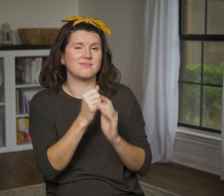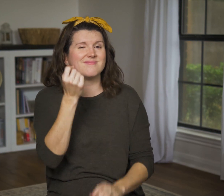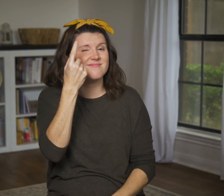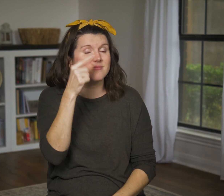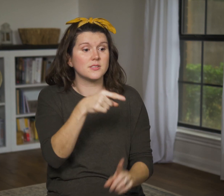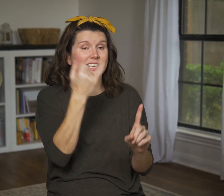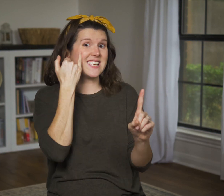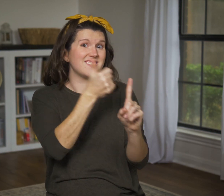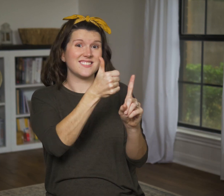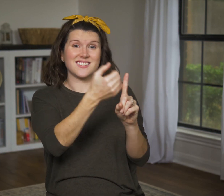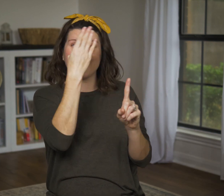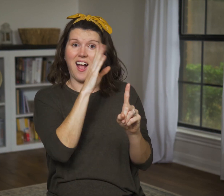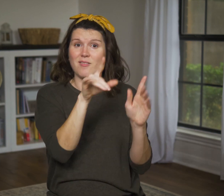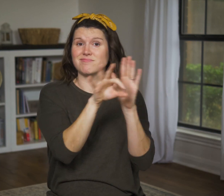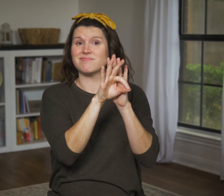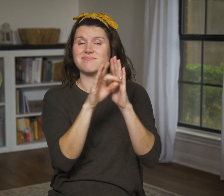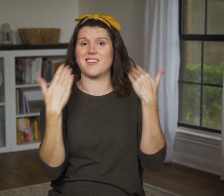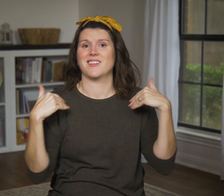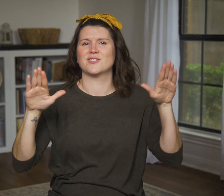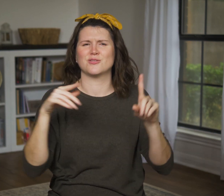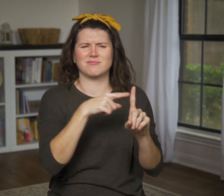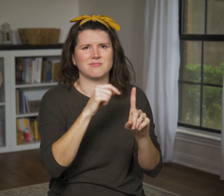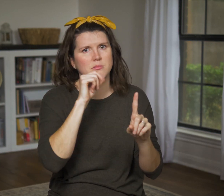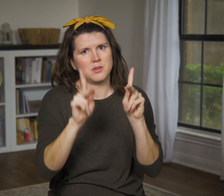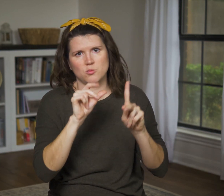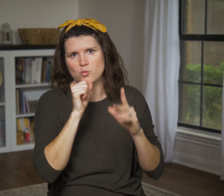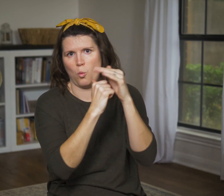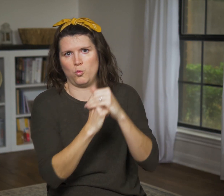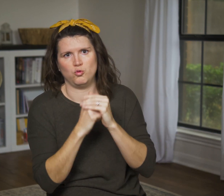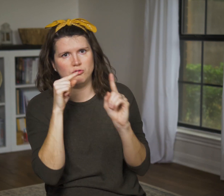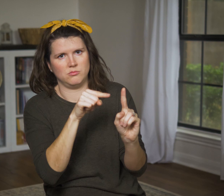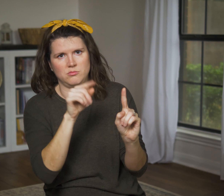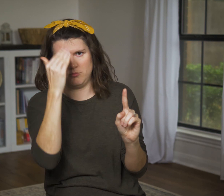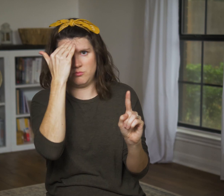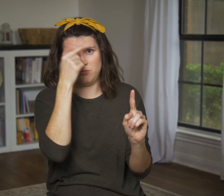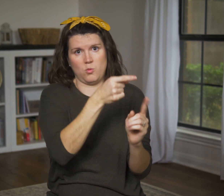God’s elect angels don’t let people worship them;